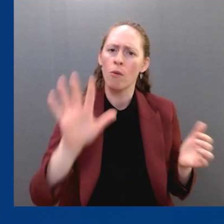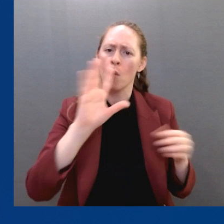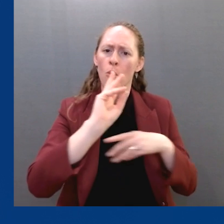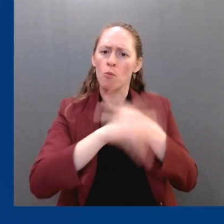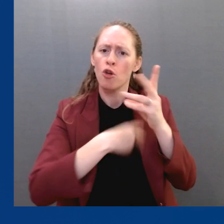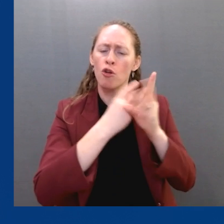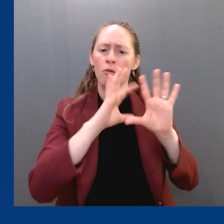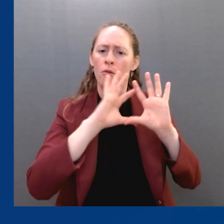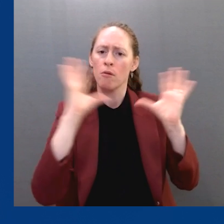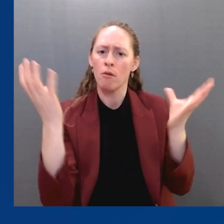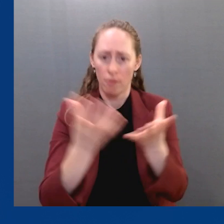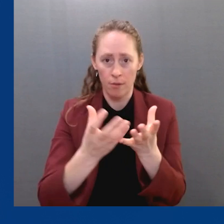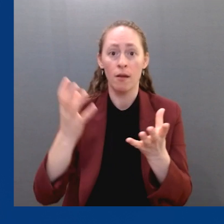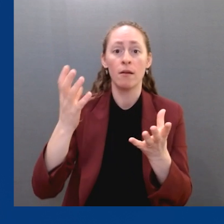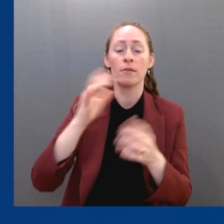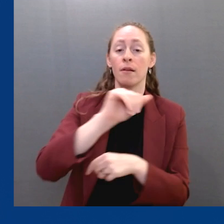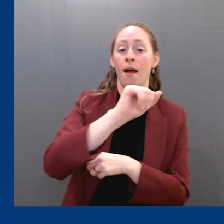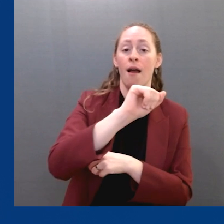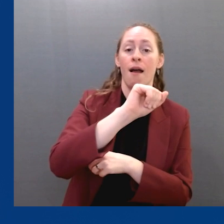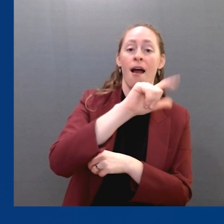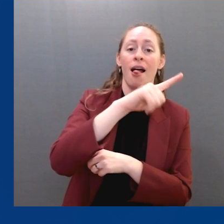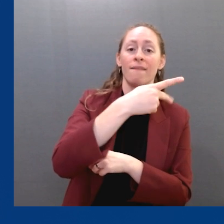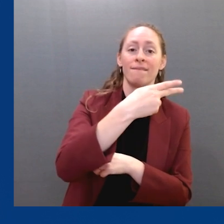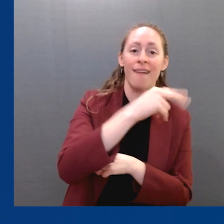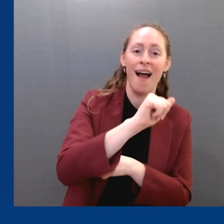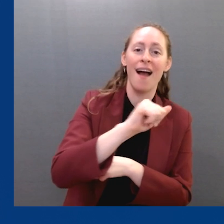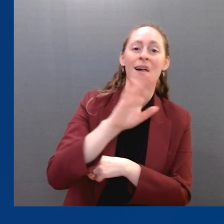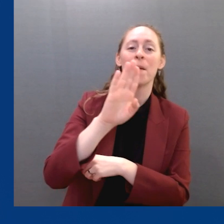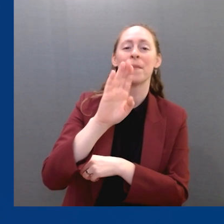But note that Omicron as a broad category,